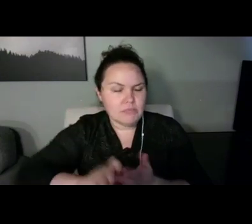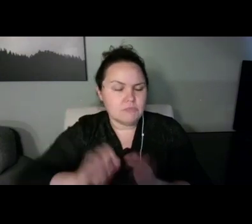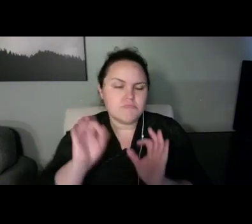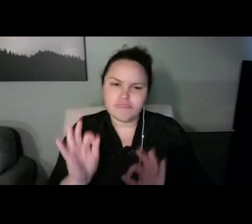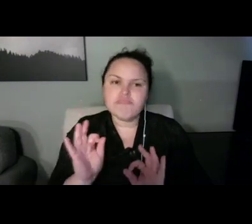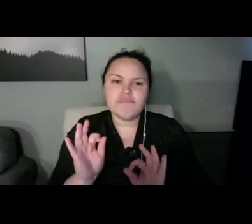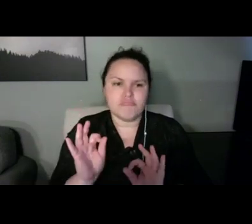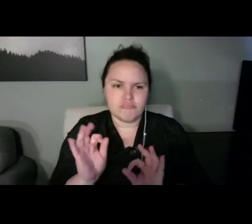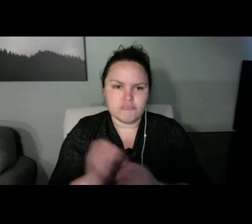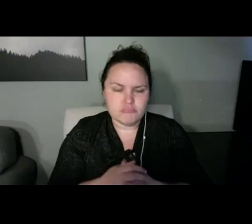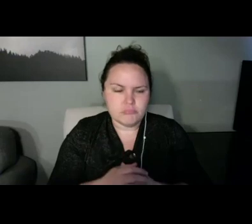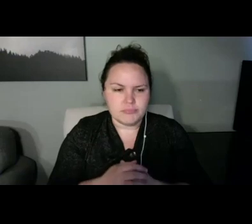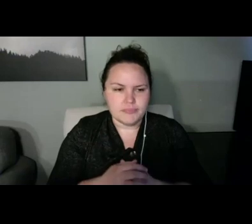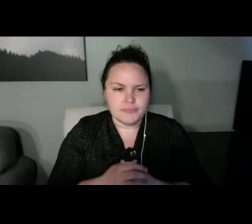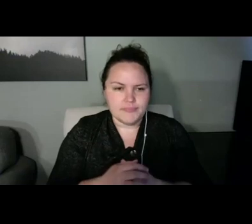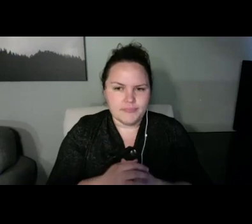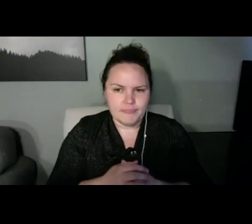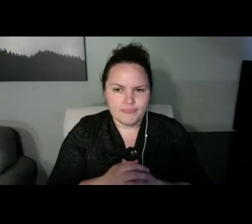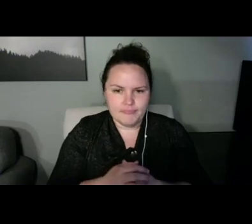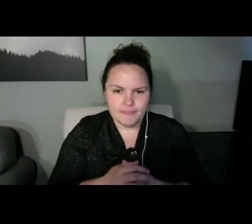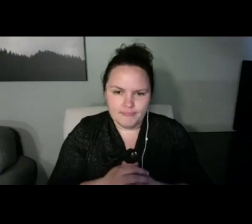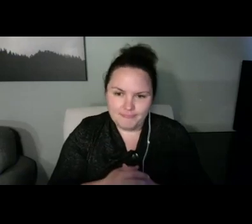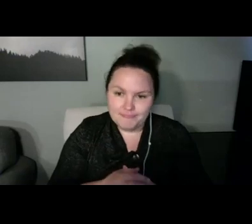Jen: That's a good tip.